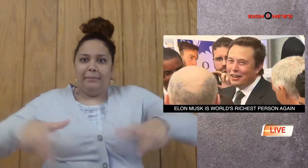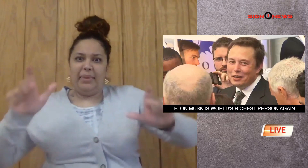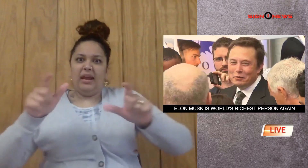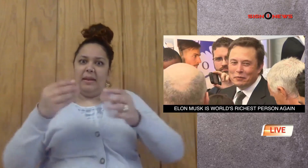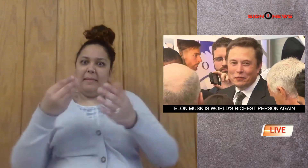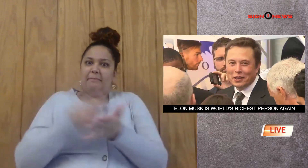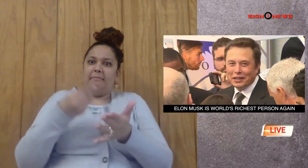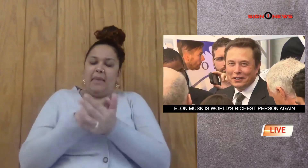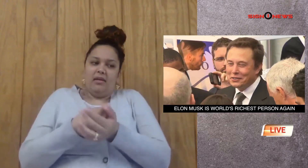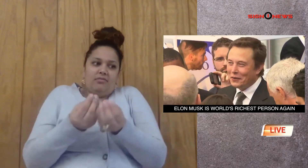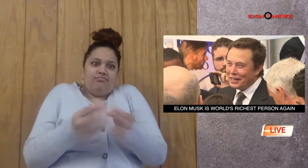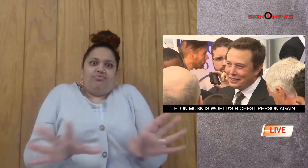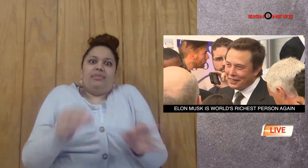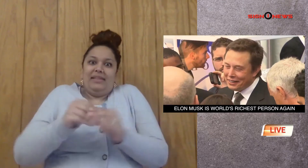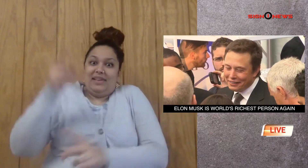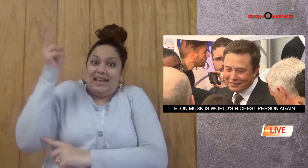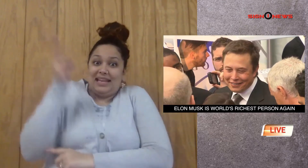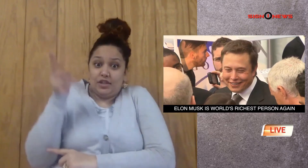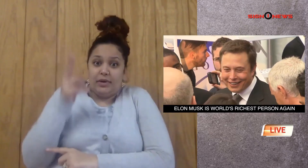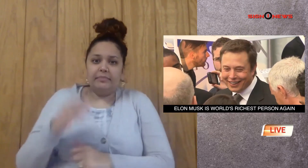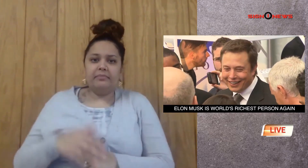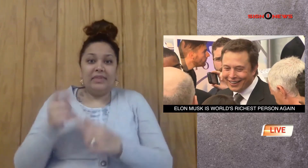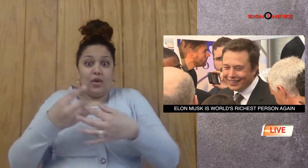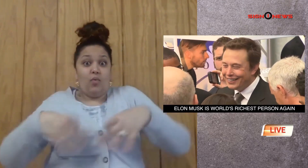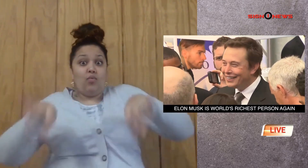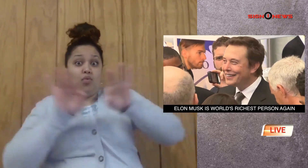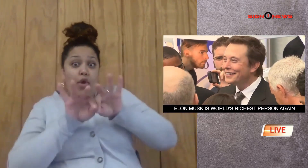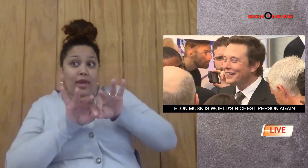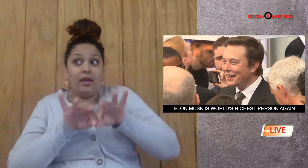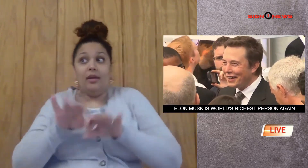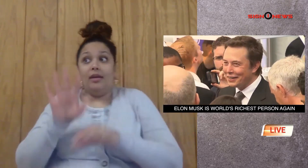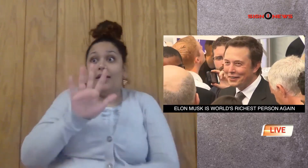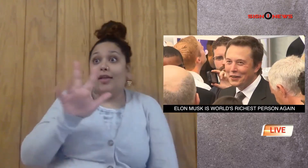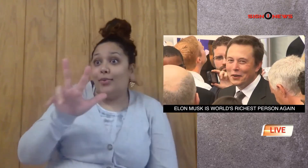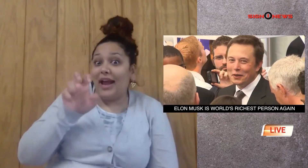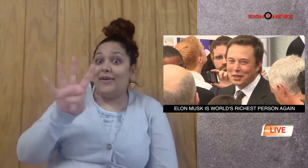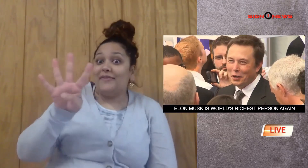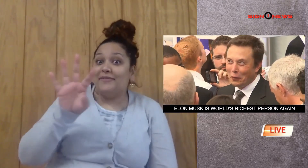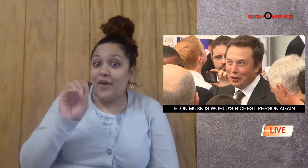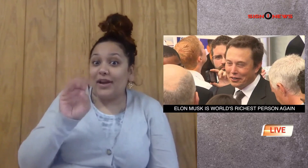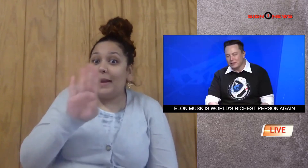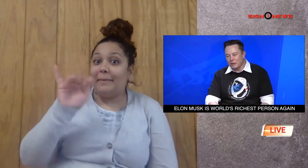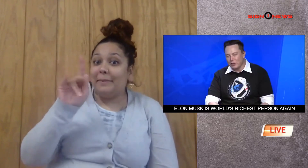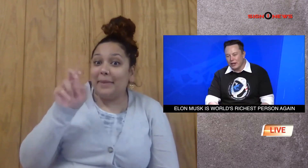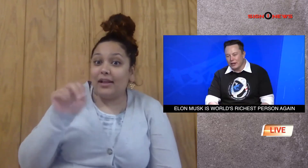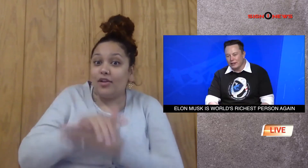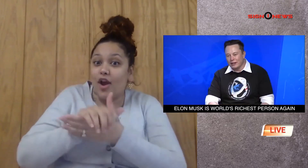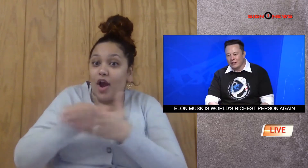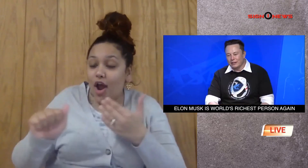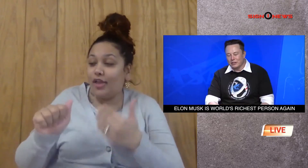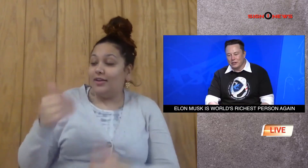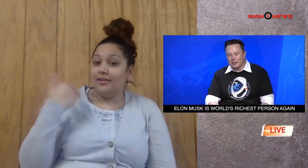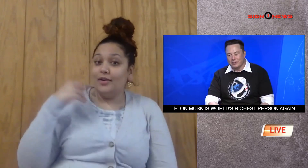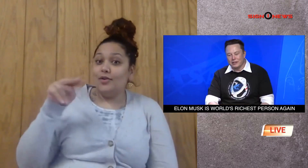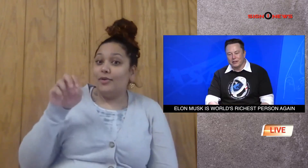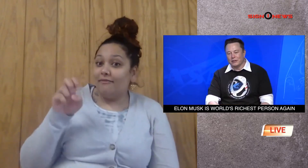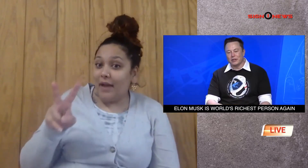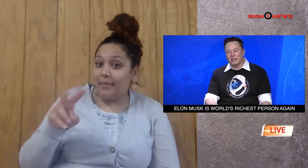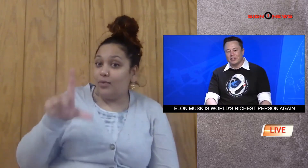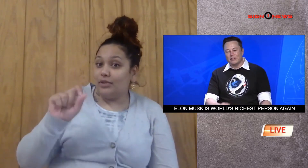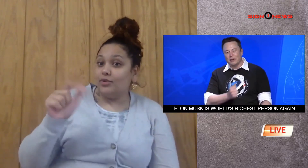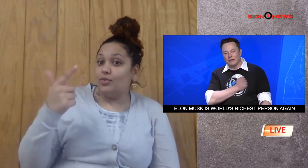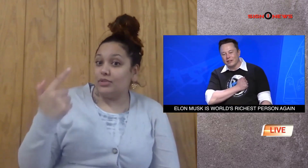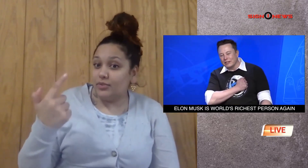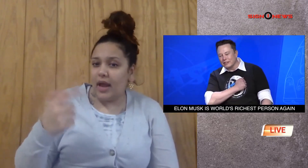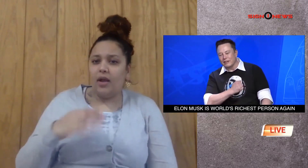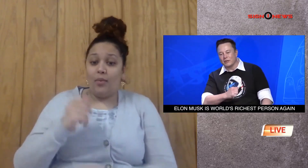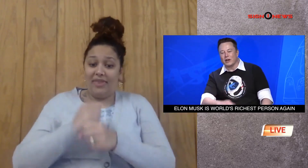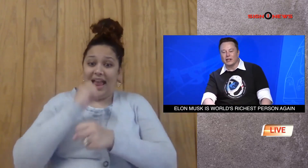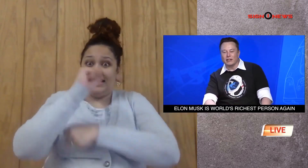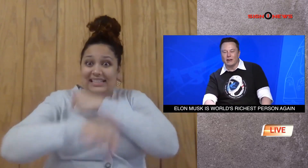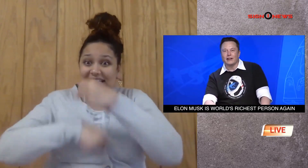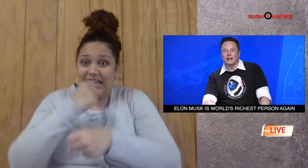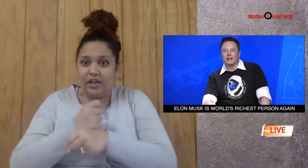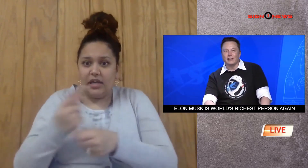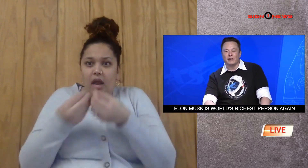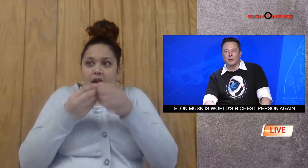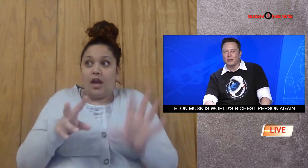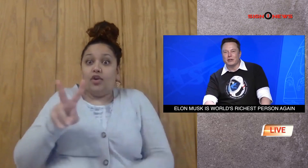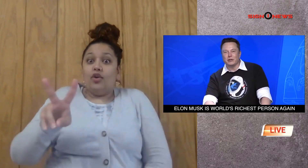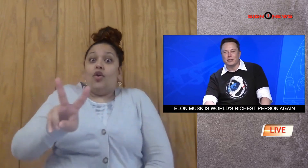for losing the biggest fortune in history he was worth $340 billion in November 2021